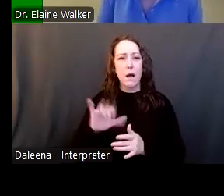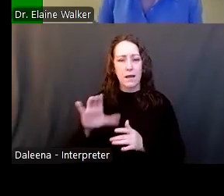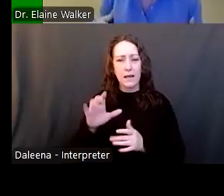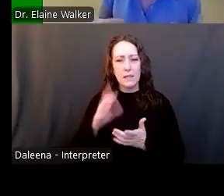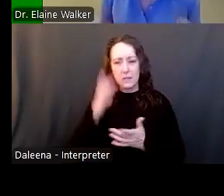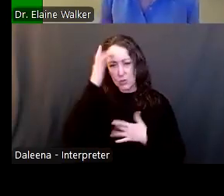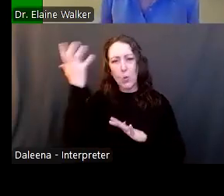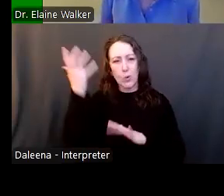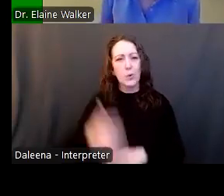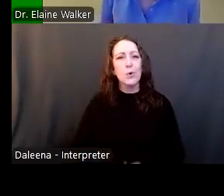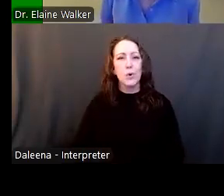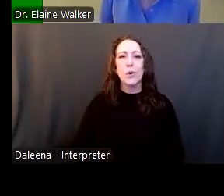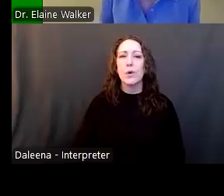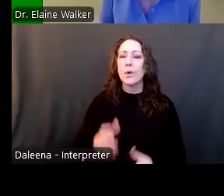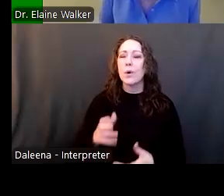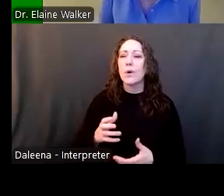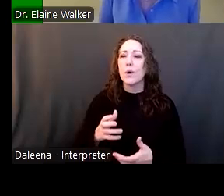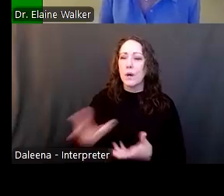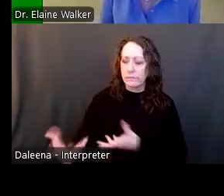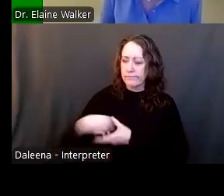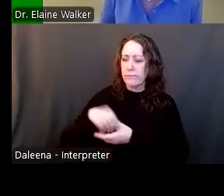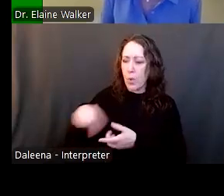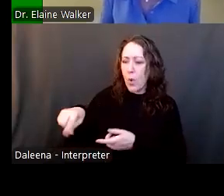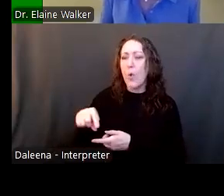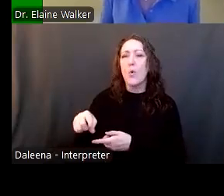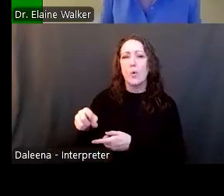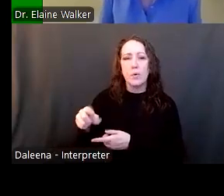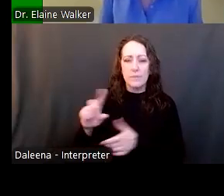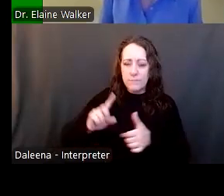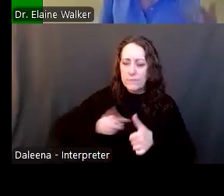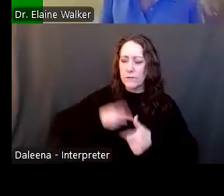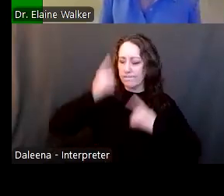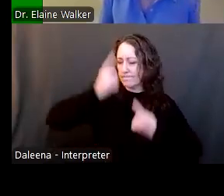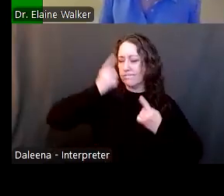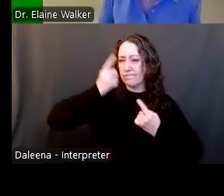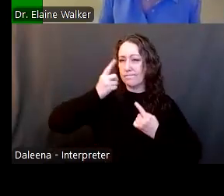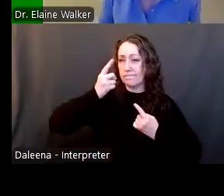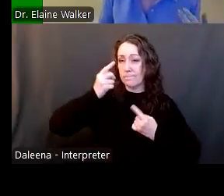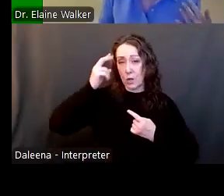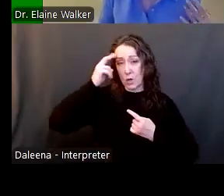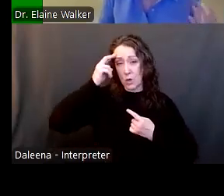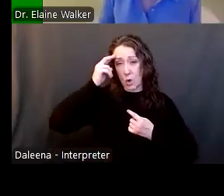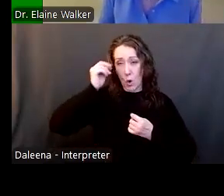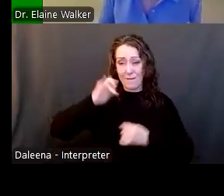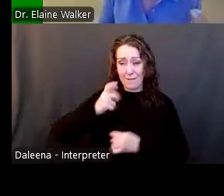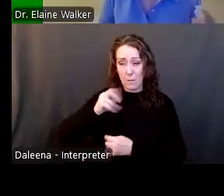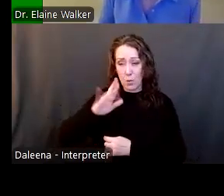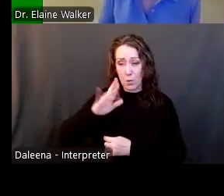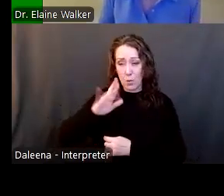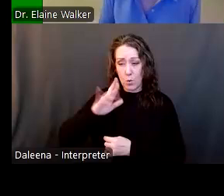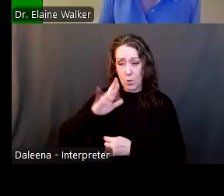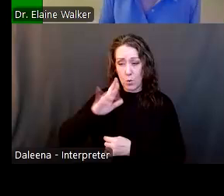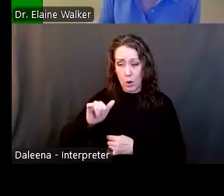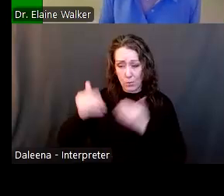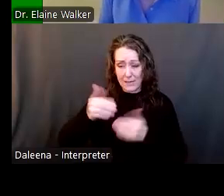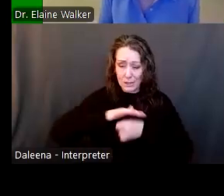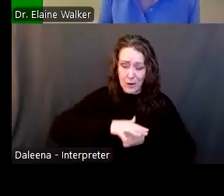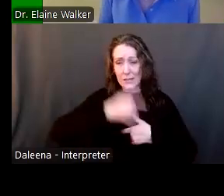um it was a among those who first considered neuroinflammatory processes stress trauma in